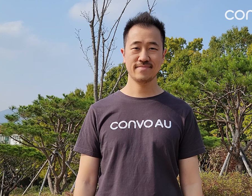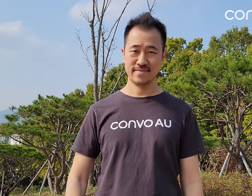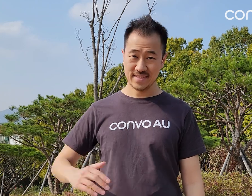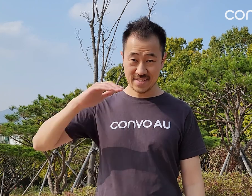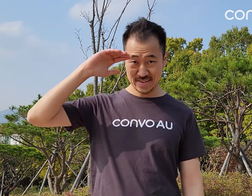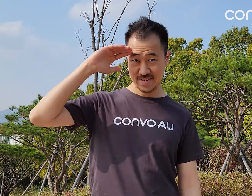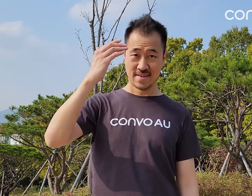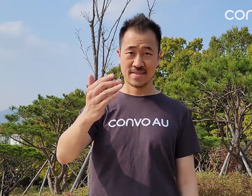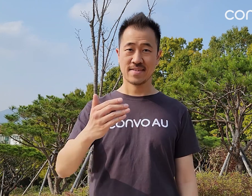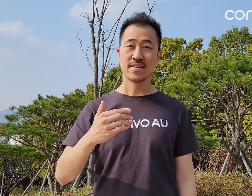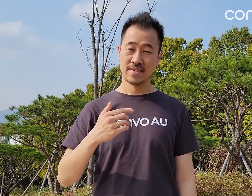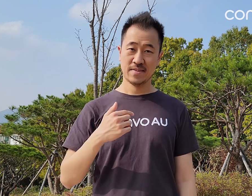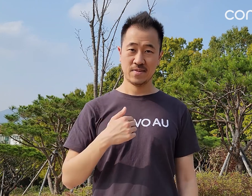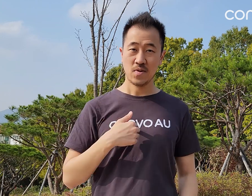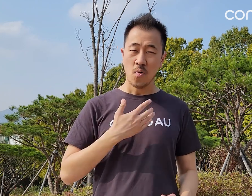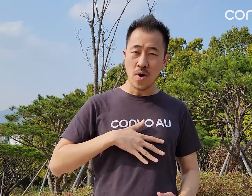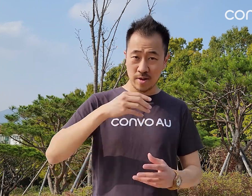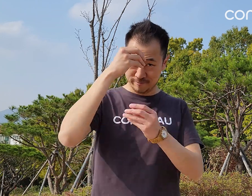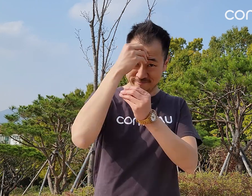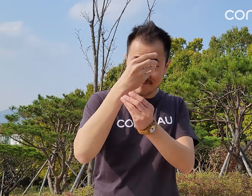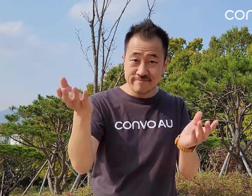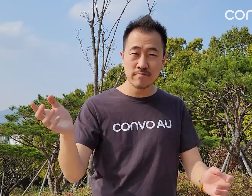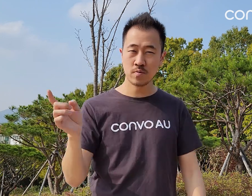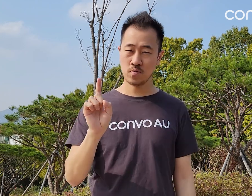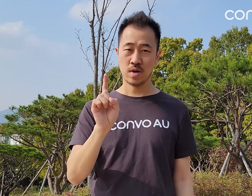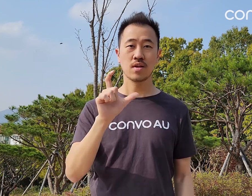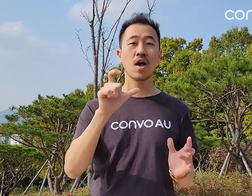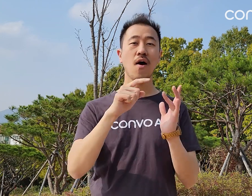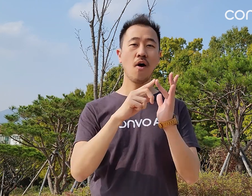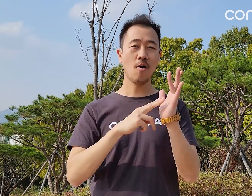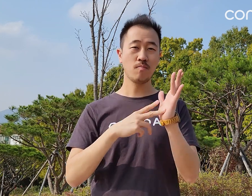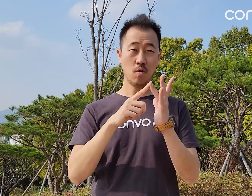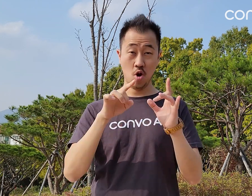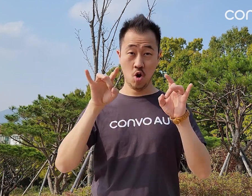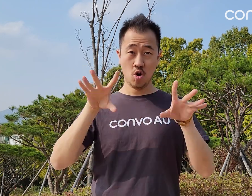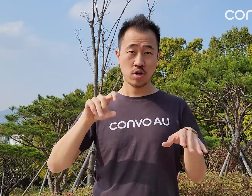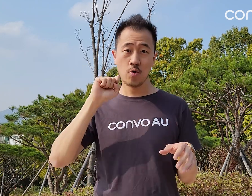Hey there! Just wanted to let you know that Convo Australia